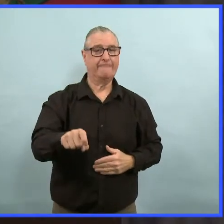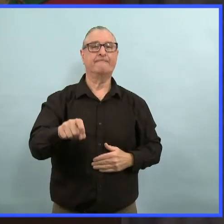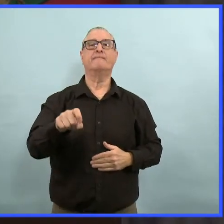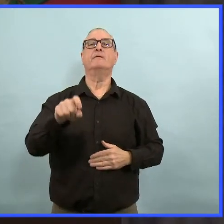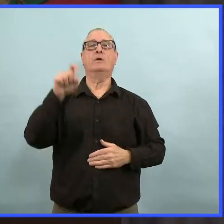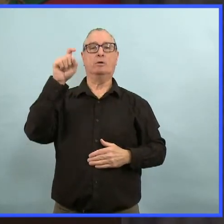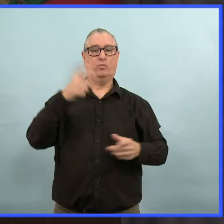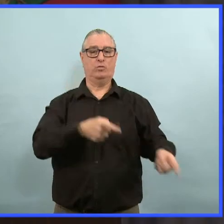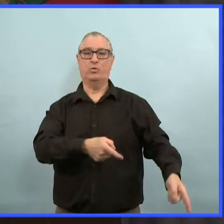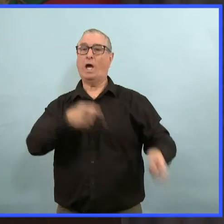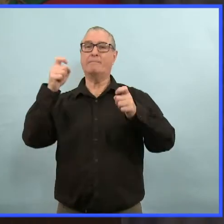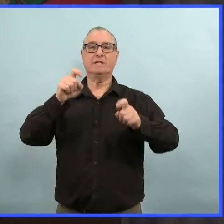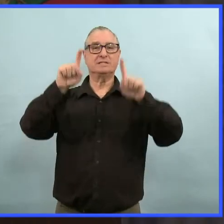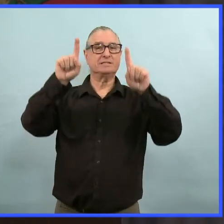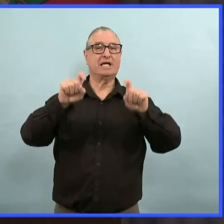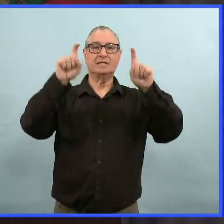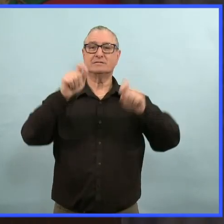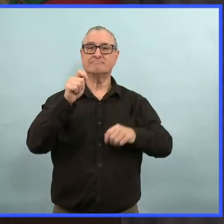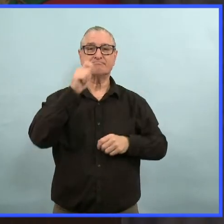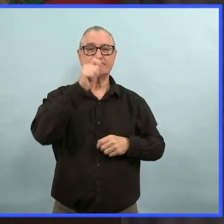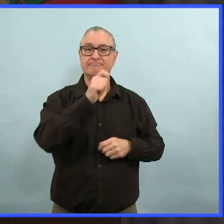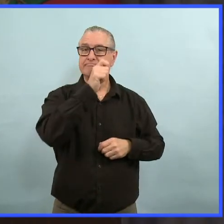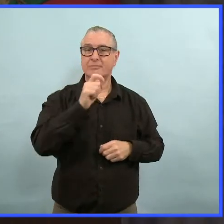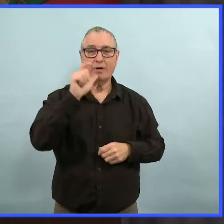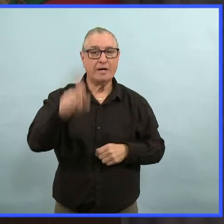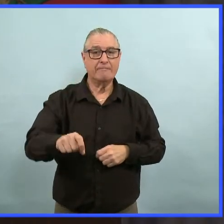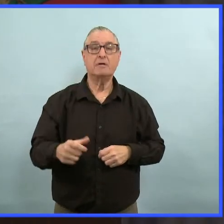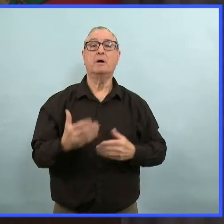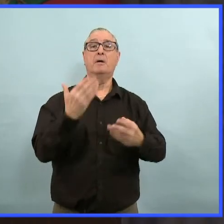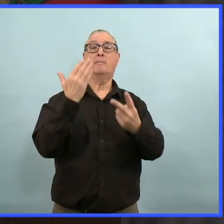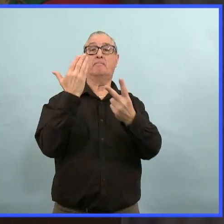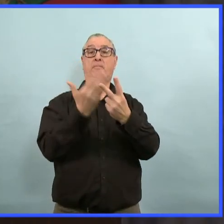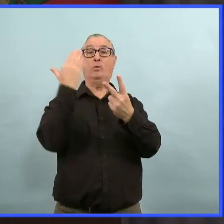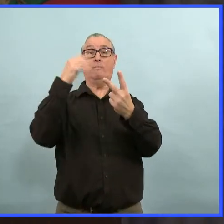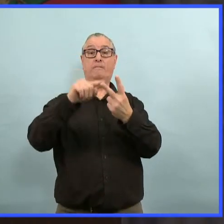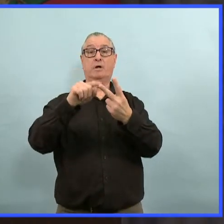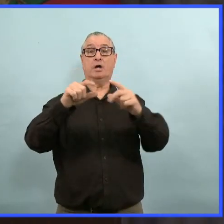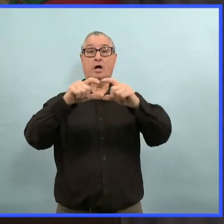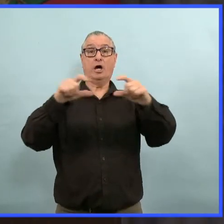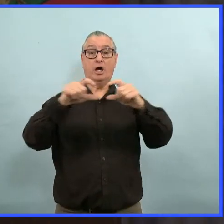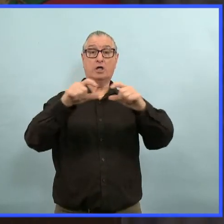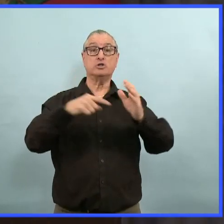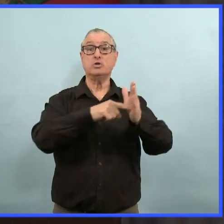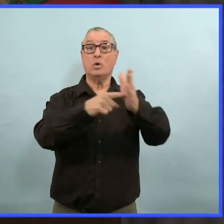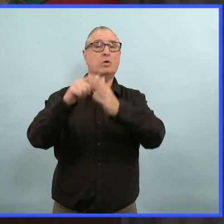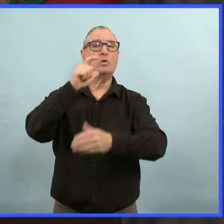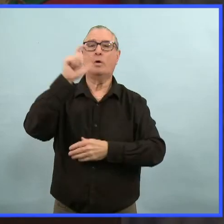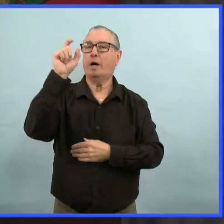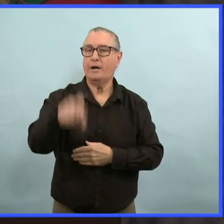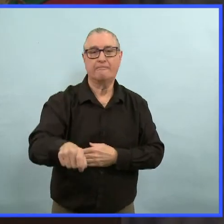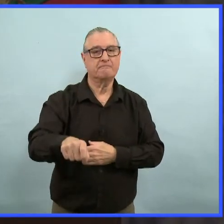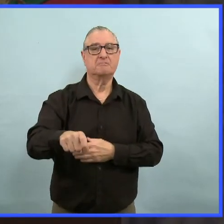vaccination requirements vaccination and testing requirements will also no longer be required